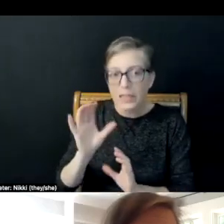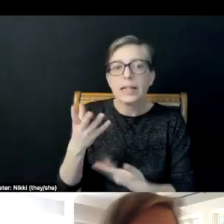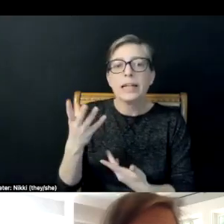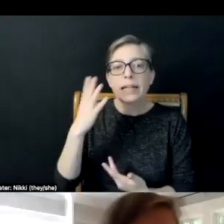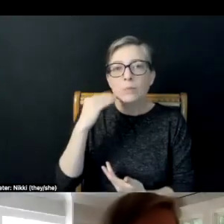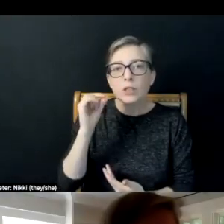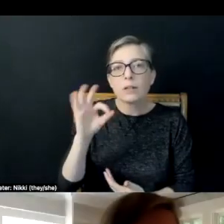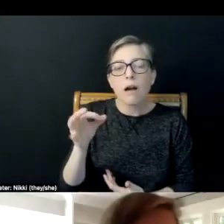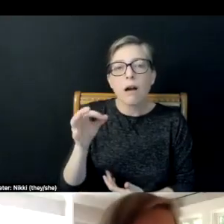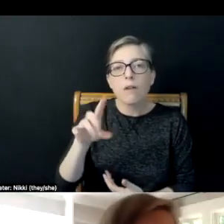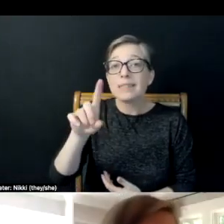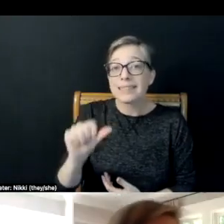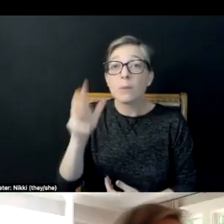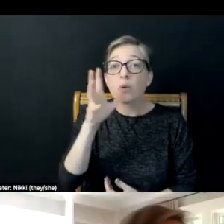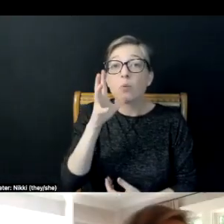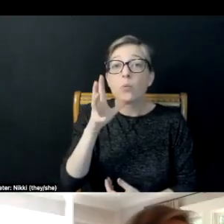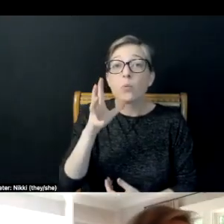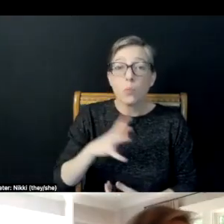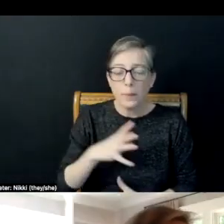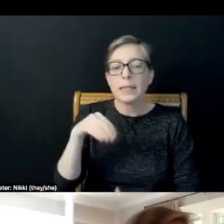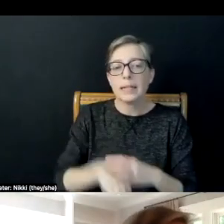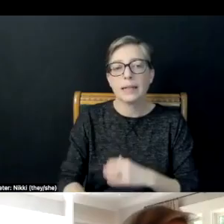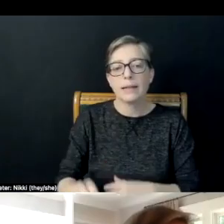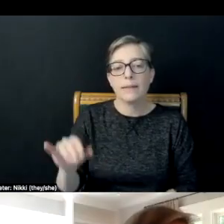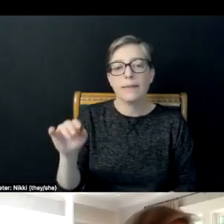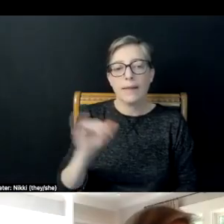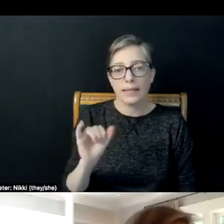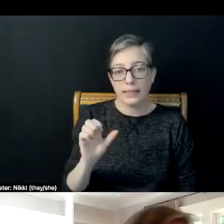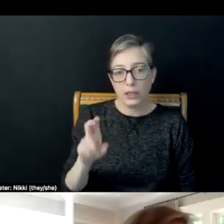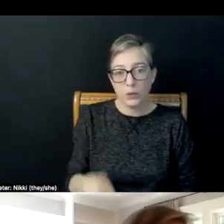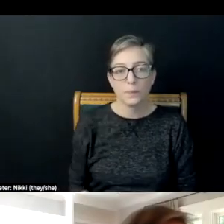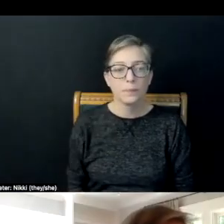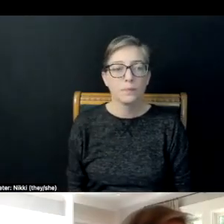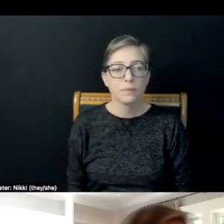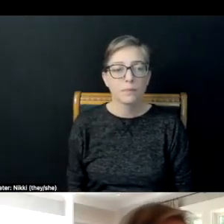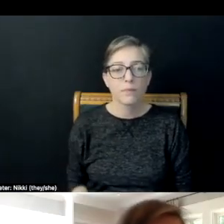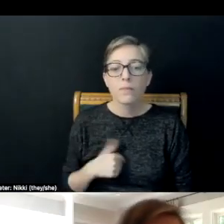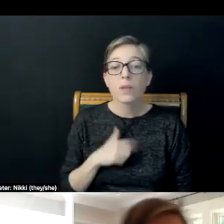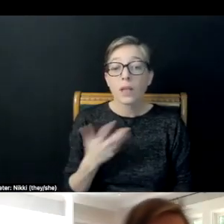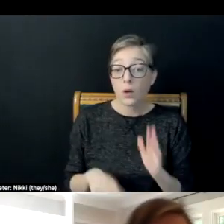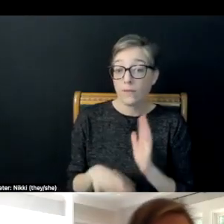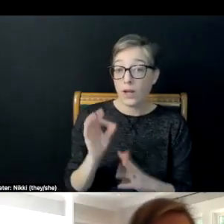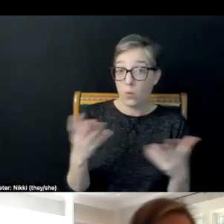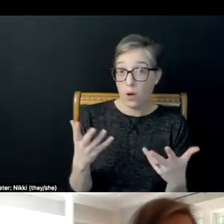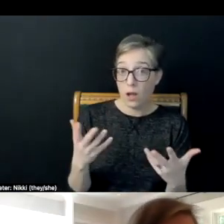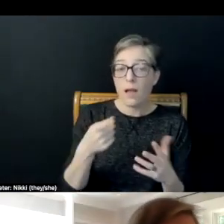What we found was that, when they talked about their pre-pregnancy and then